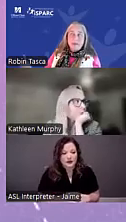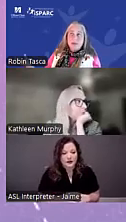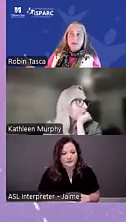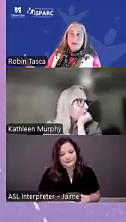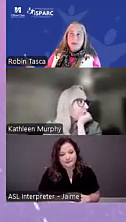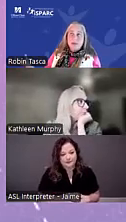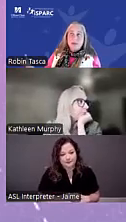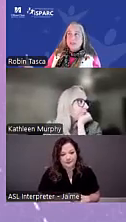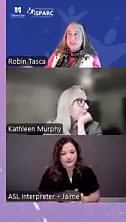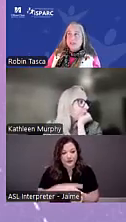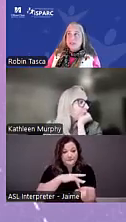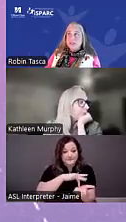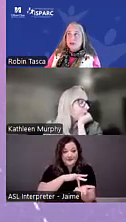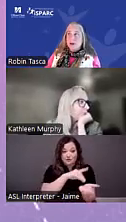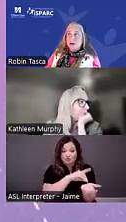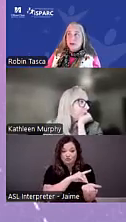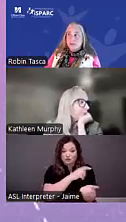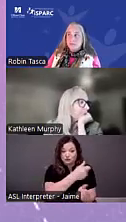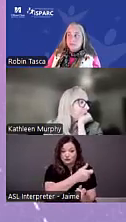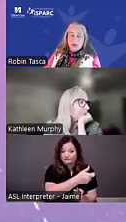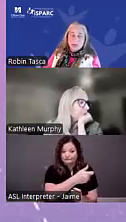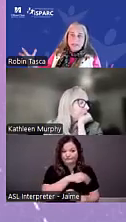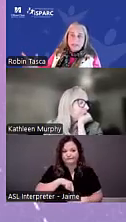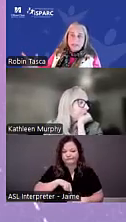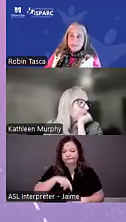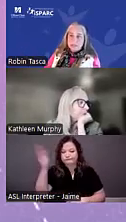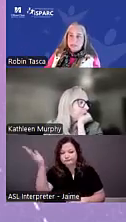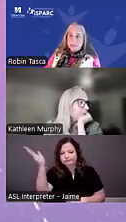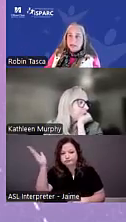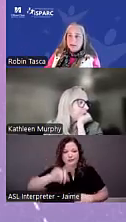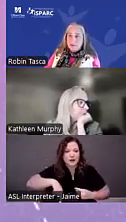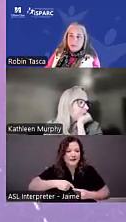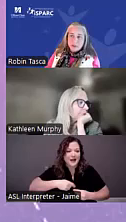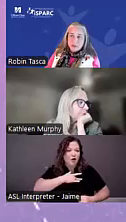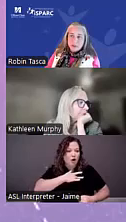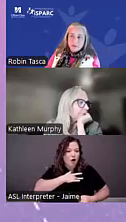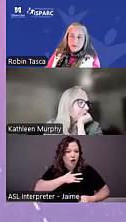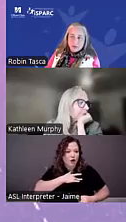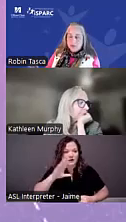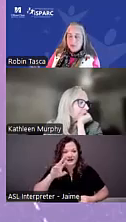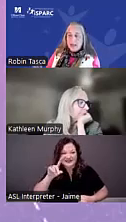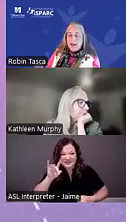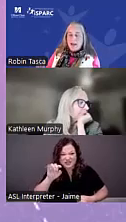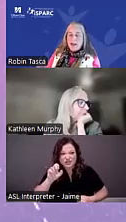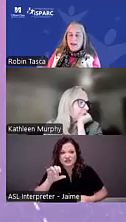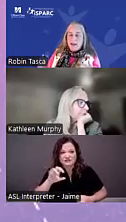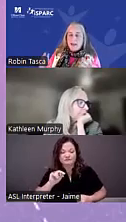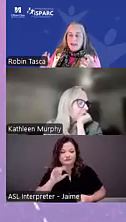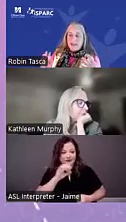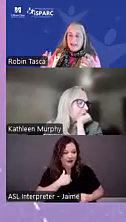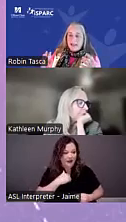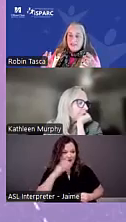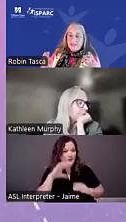a medical doctor is doing a presentation on heart conditions and they have a picture of a heart,